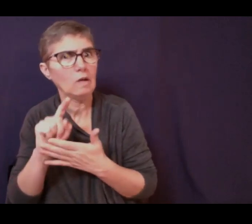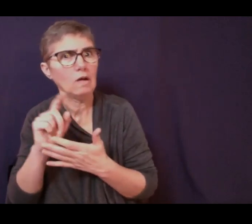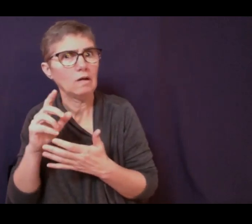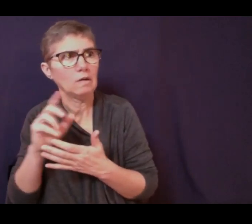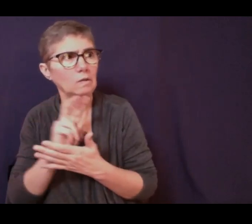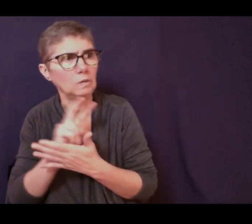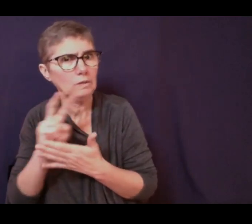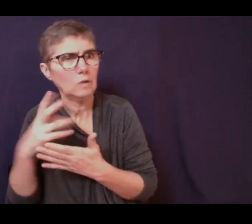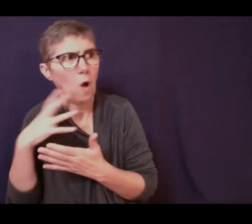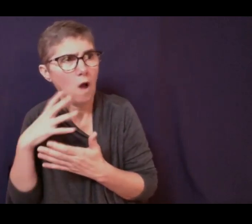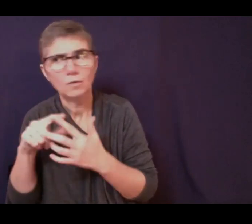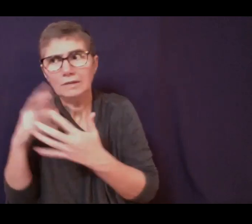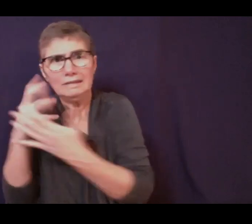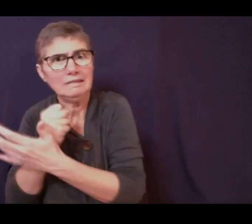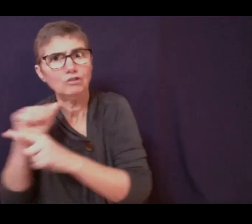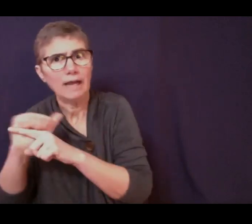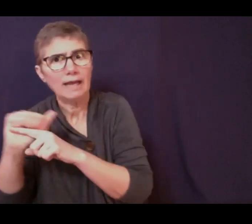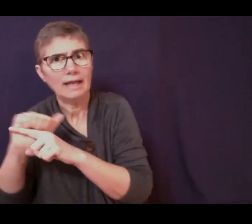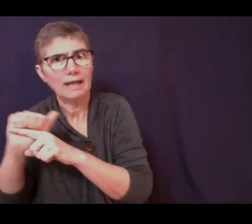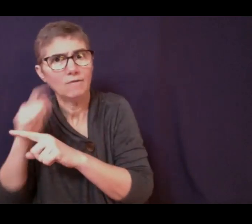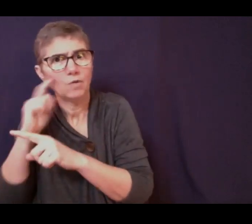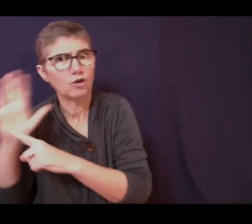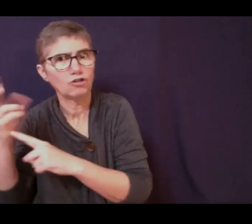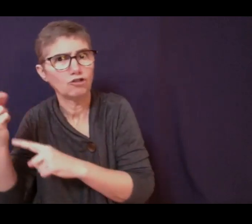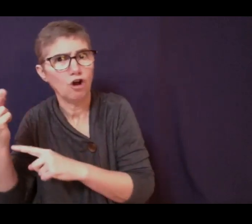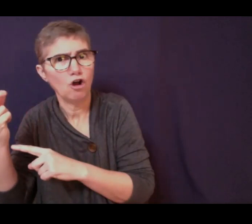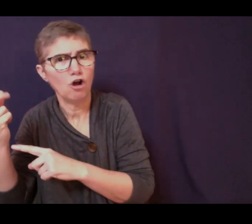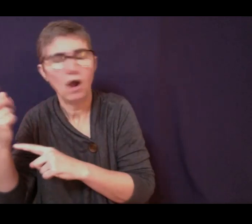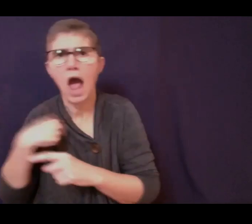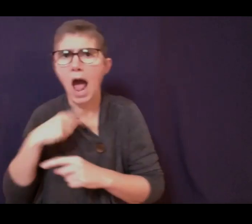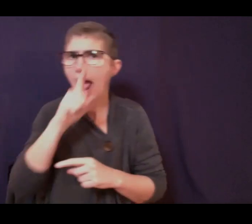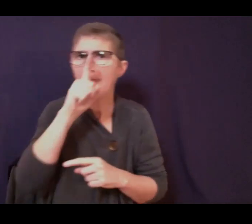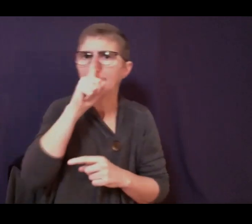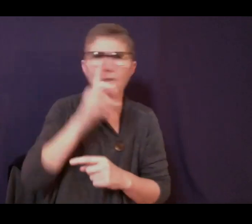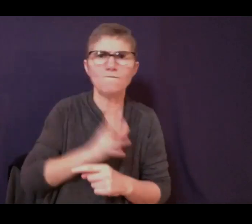minute to attend the training which and I didn't go to any formal accommodation with that we talked